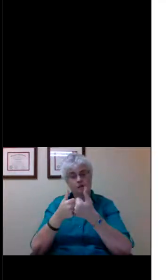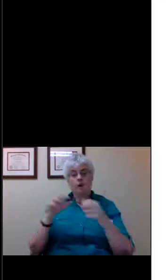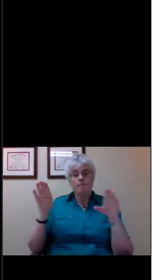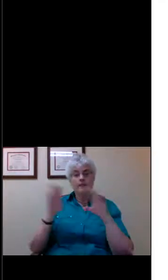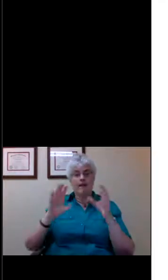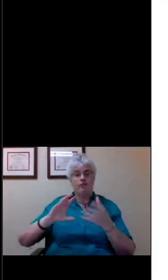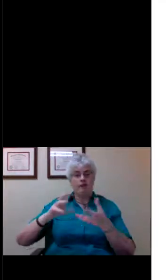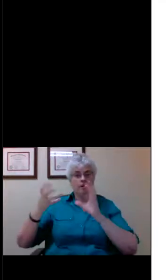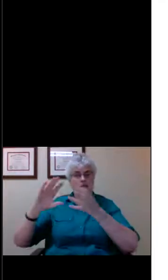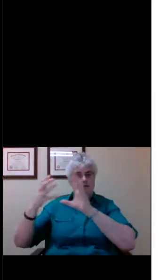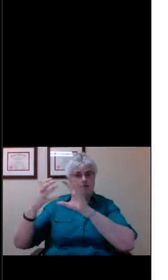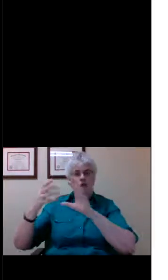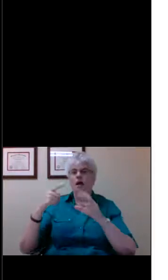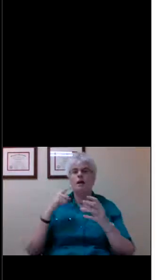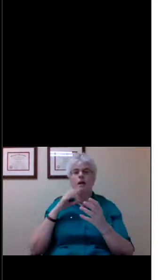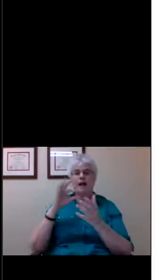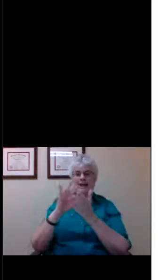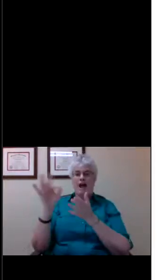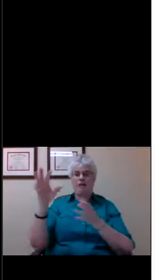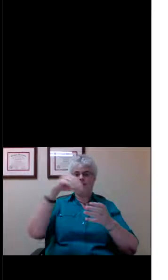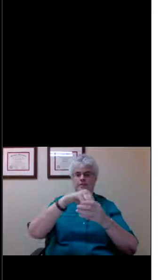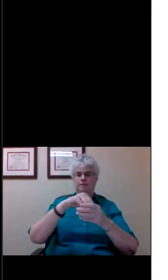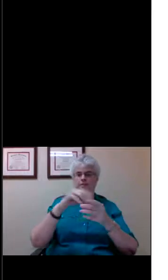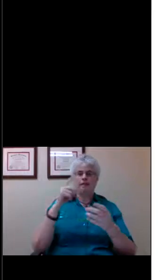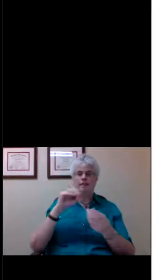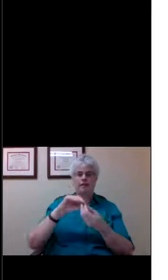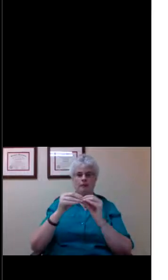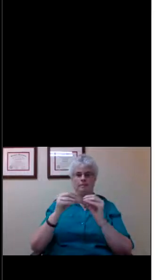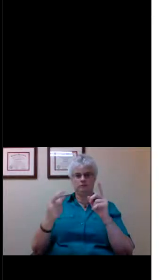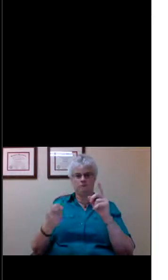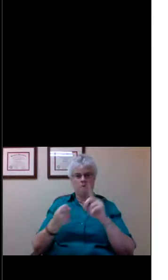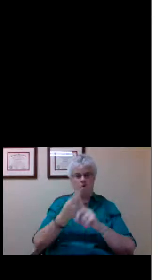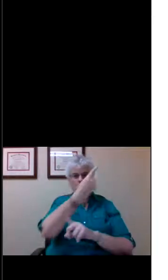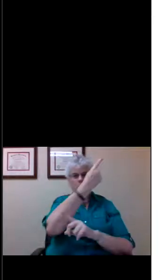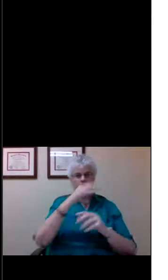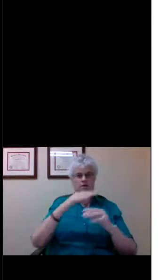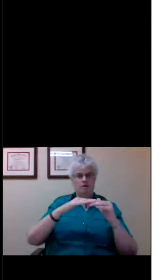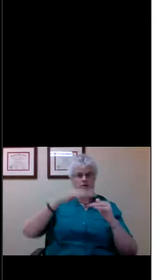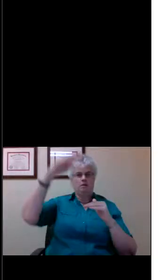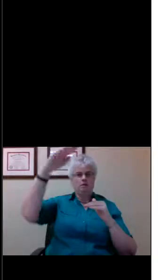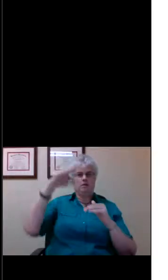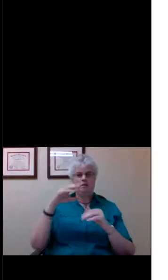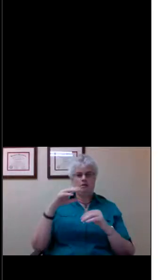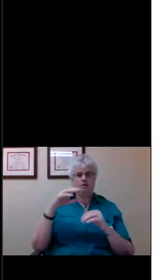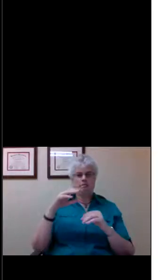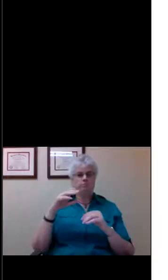mental health challenges, behavioral challenges. When you included those into